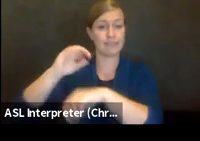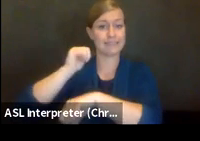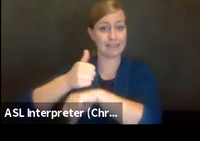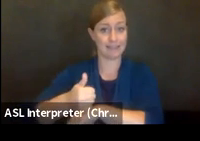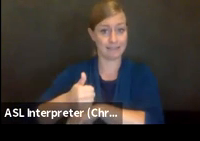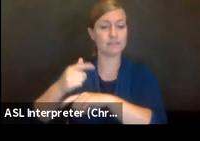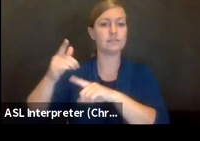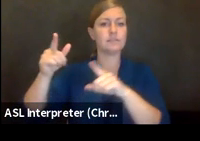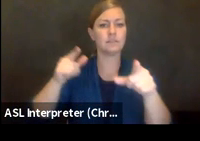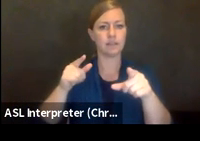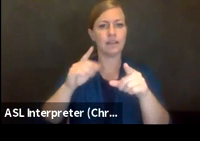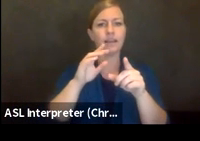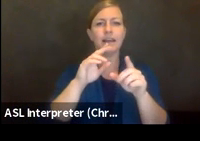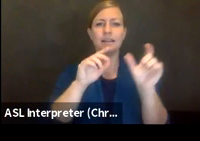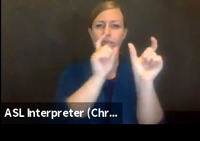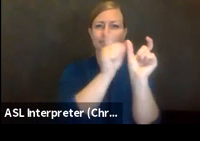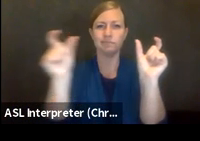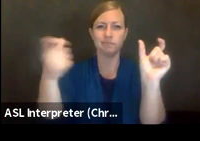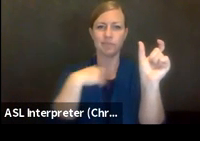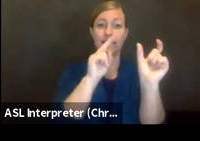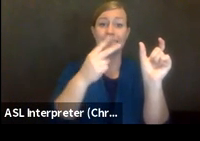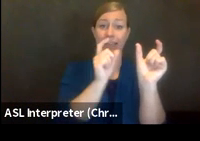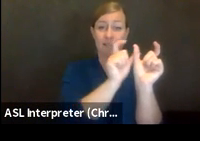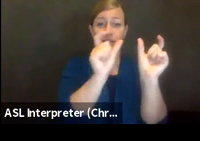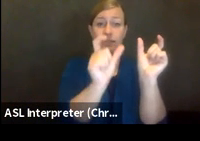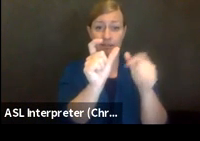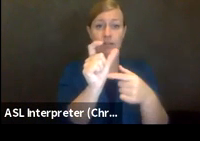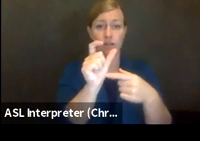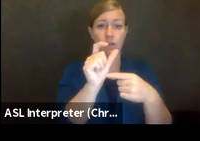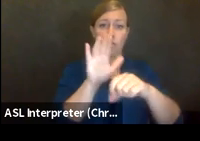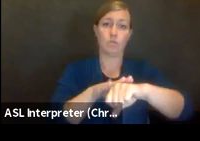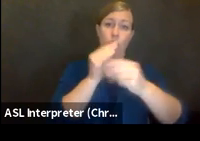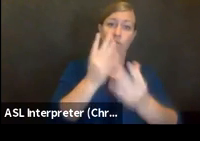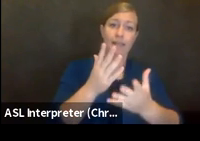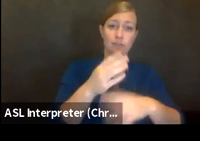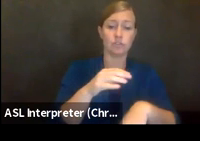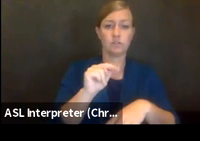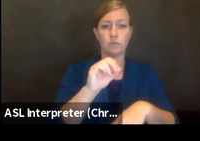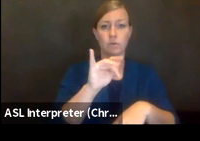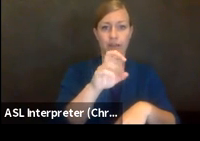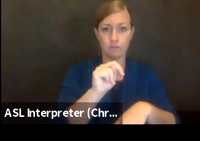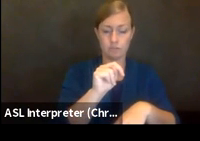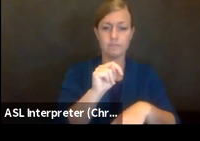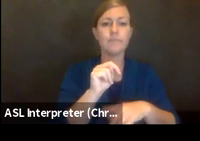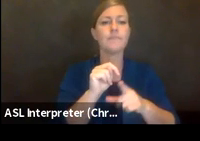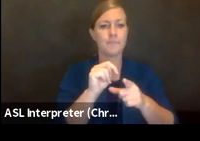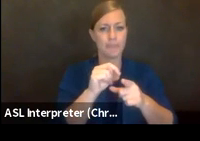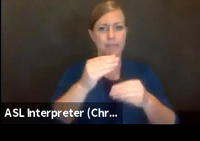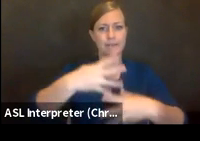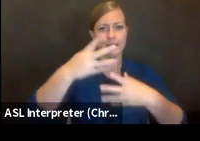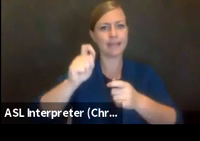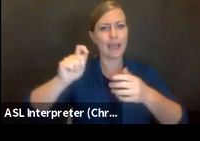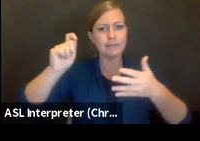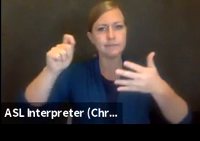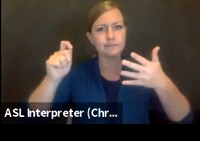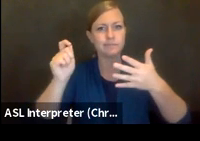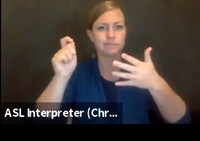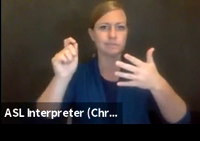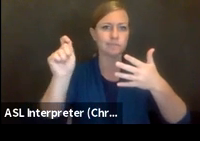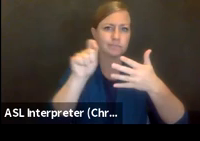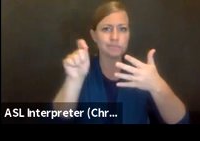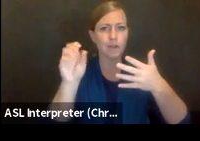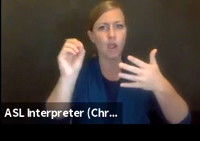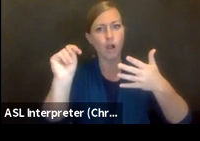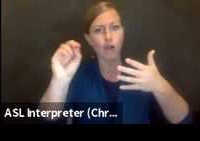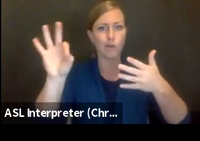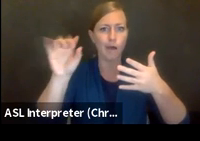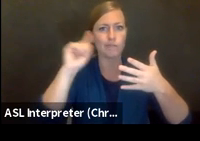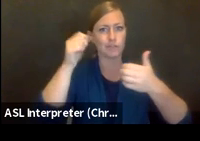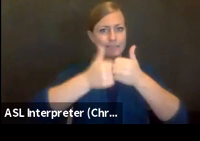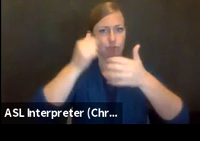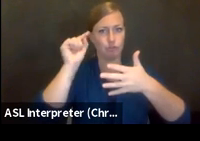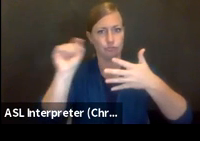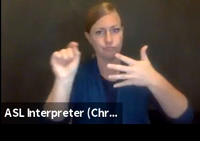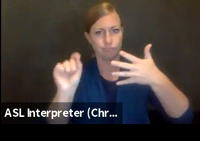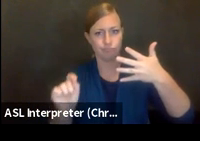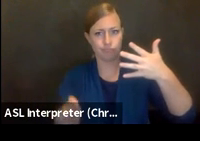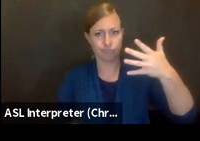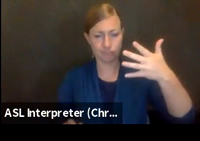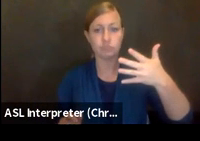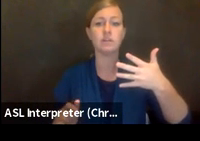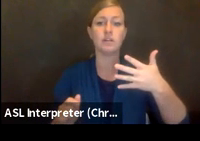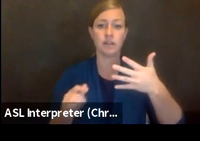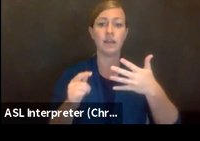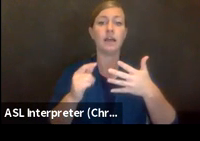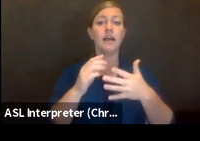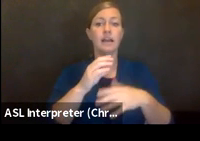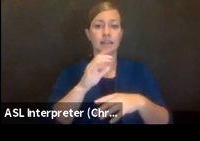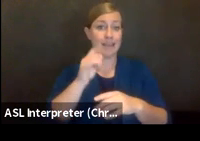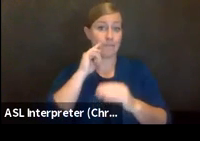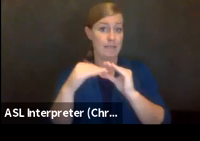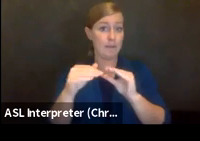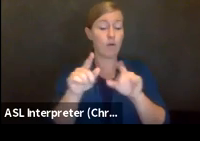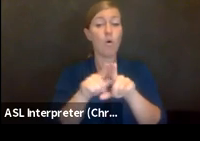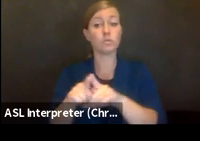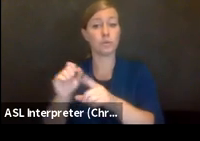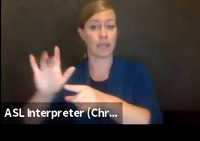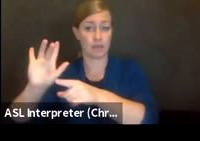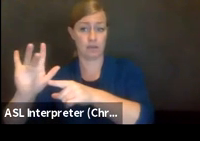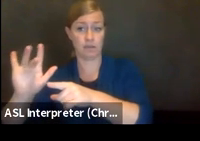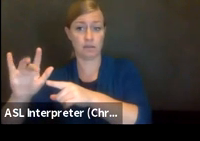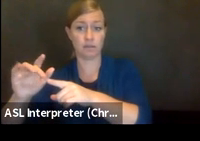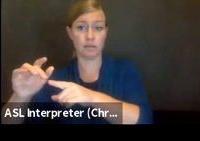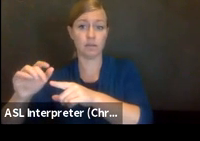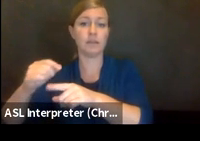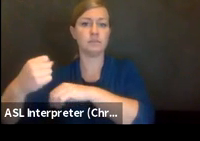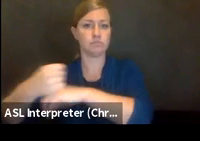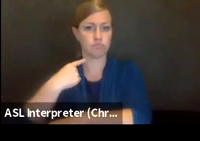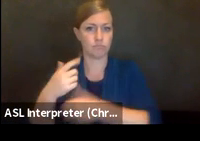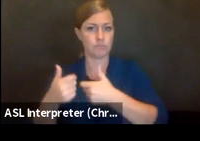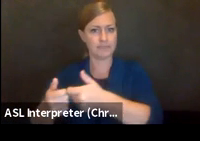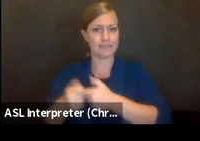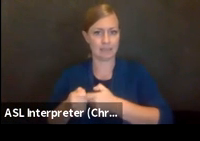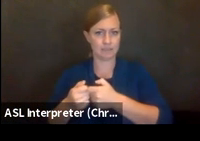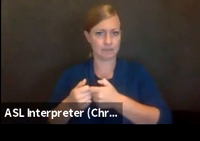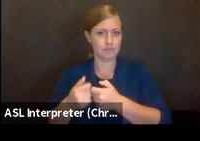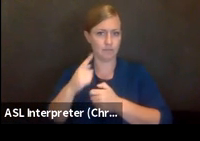ESD 189 - Amy Colburn: The second tab over is notifications and this is where parents and students would also want to go and they can customize what are they going to get email to them. And if they want to. They can also choose to send notifications to their phone via text so